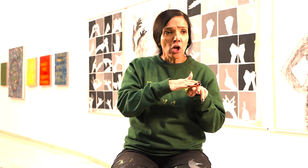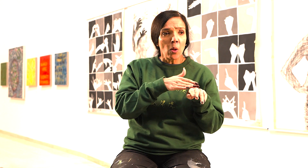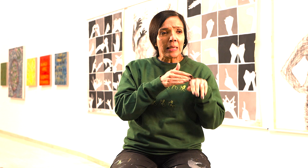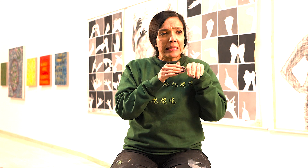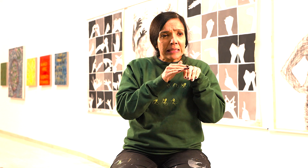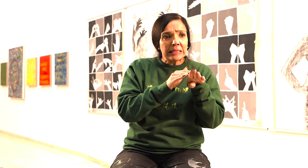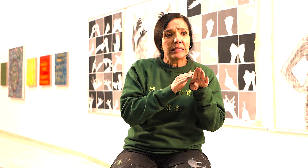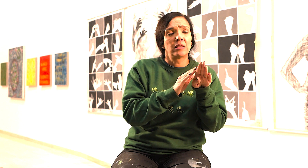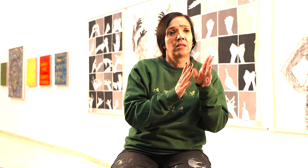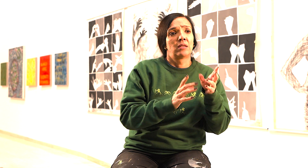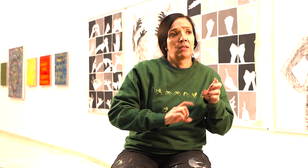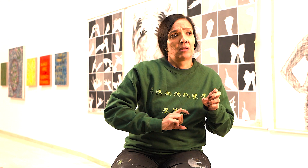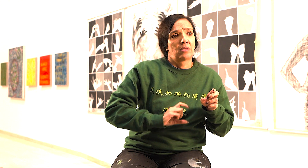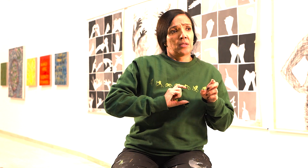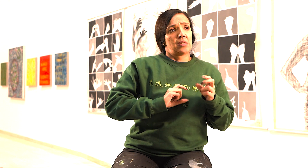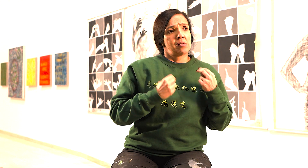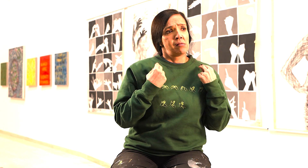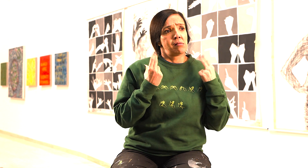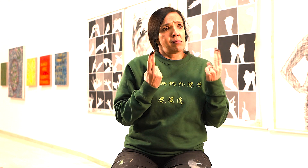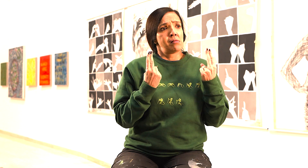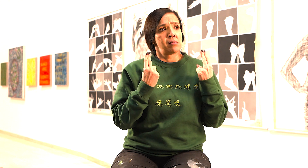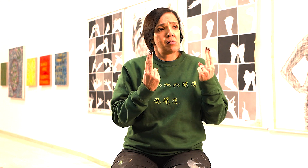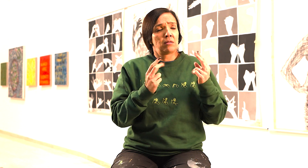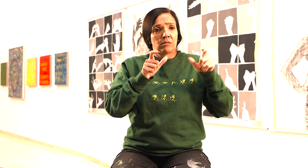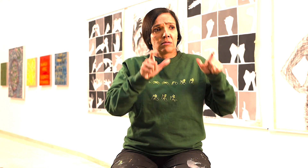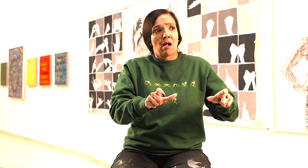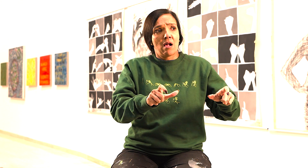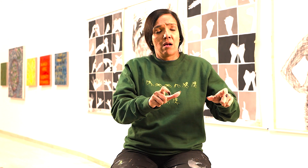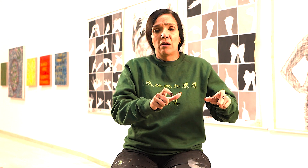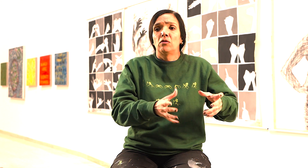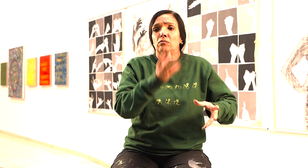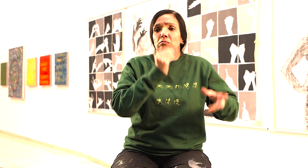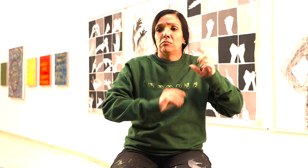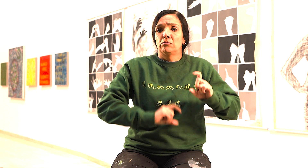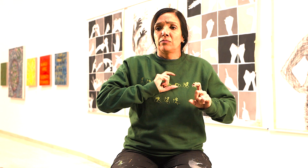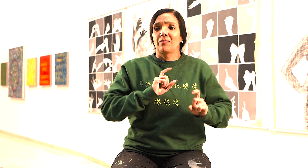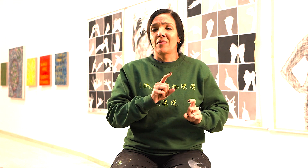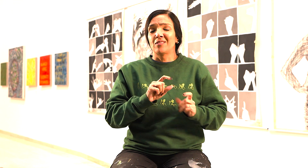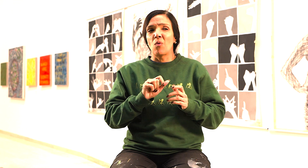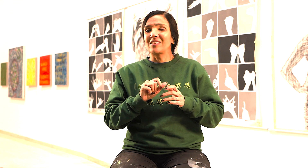and very slowly, little by little, they accepted me and I grew in confidence and stayed,